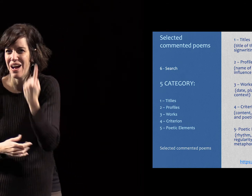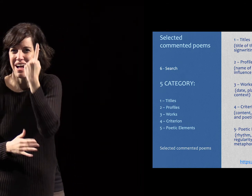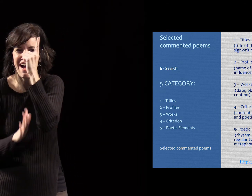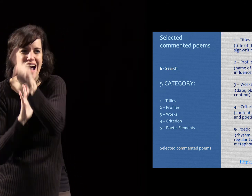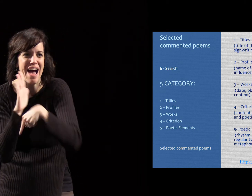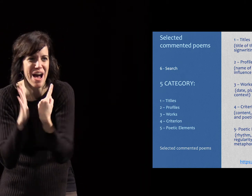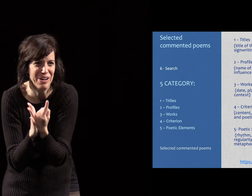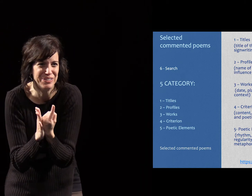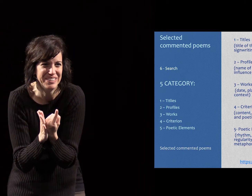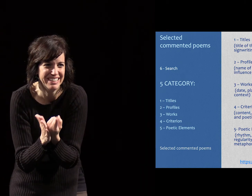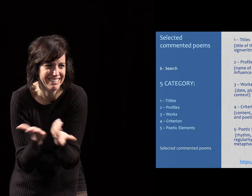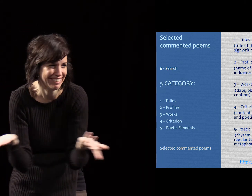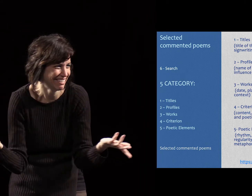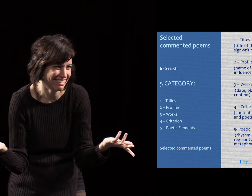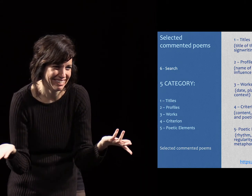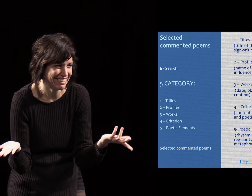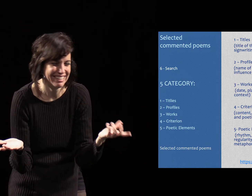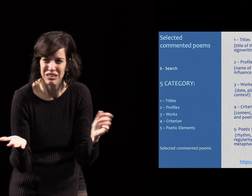We are limited to one hour.